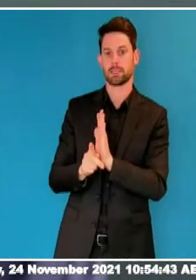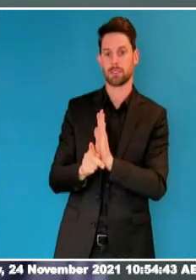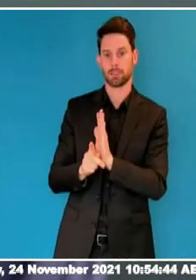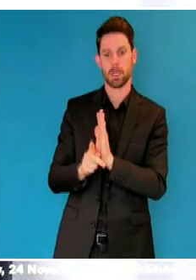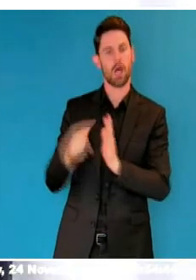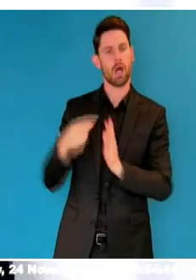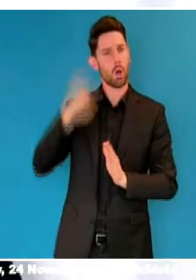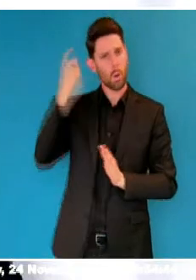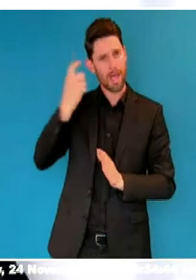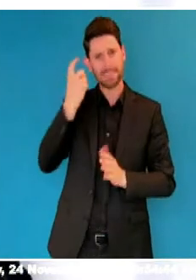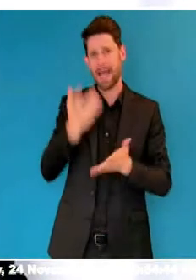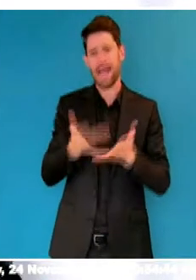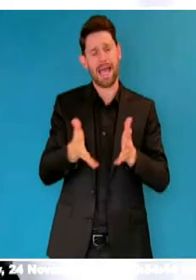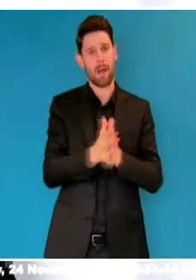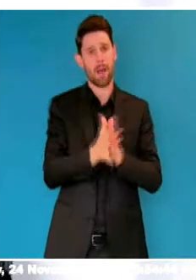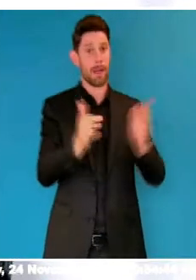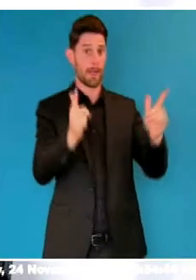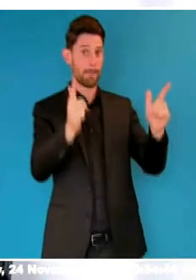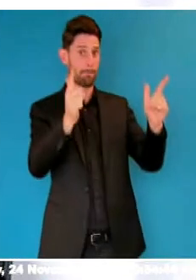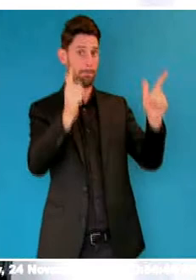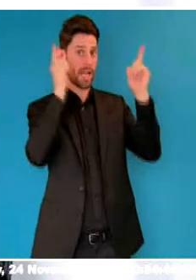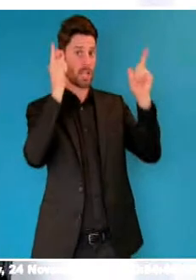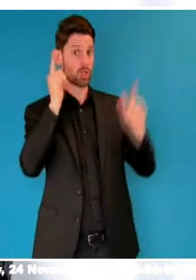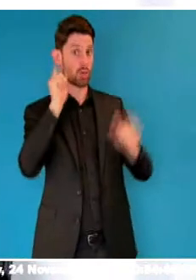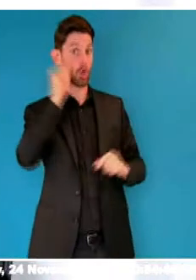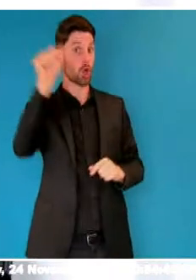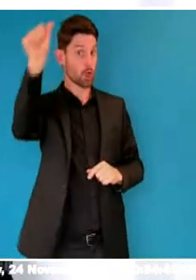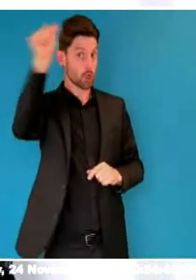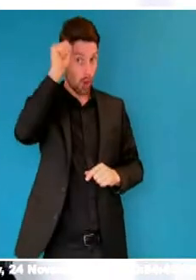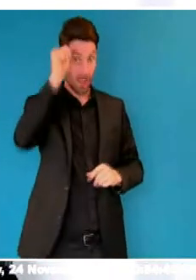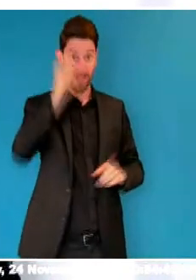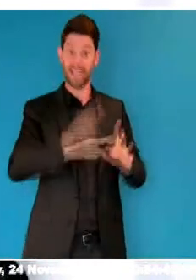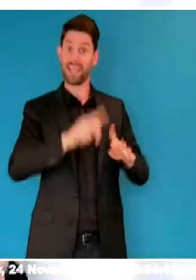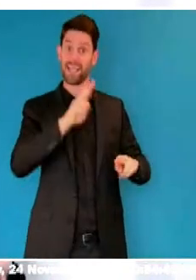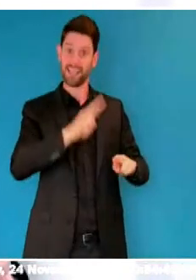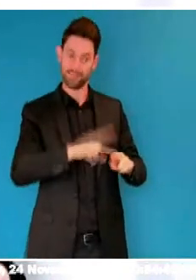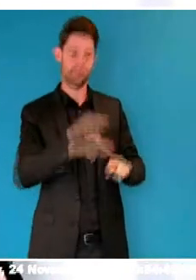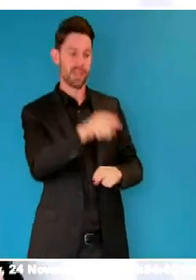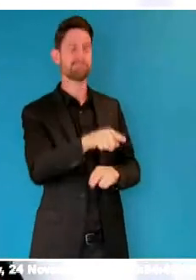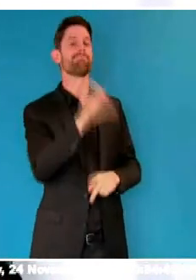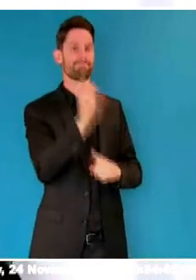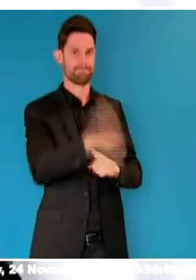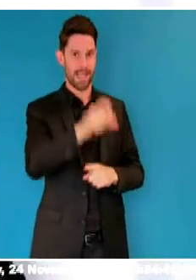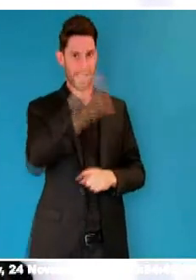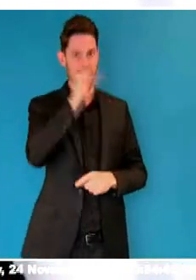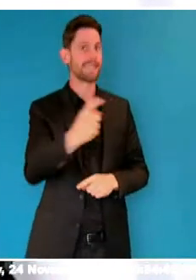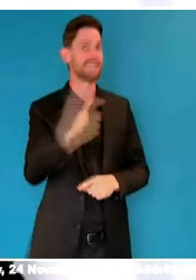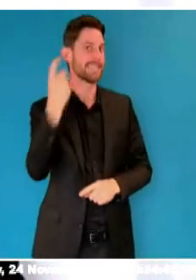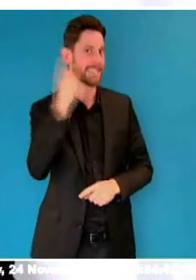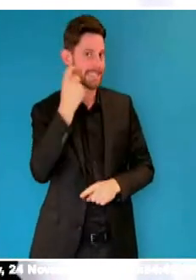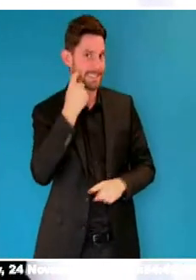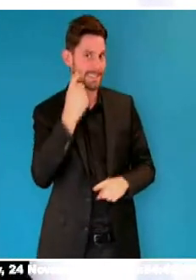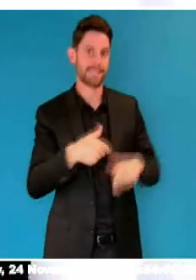do restaurant managers know that whether or not something can be easily implemented is not the statutory test?